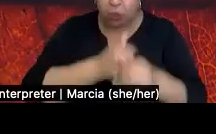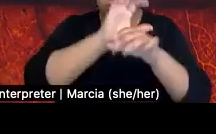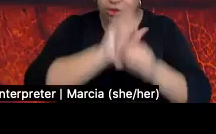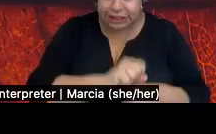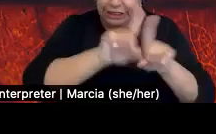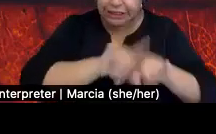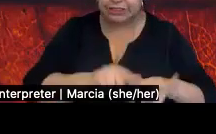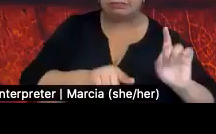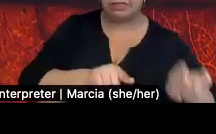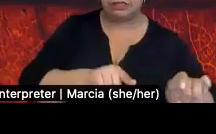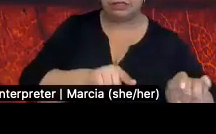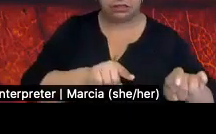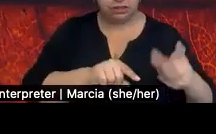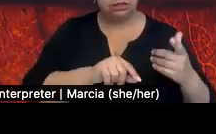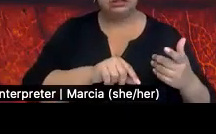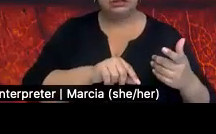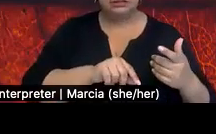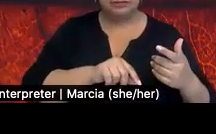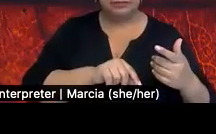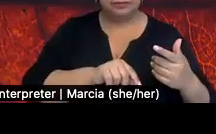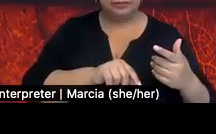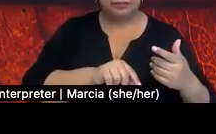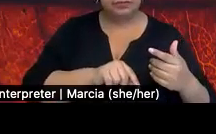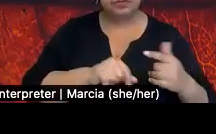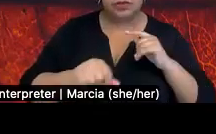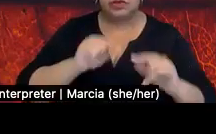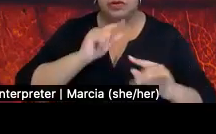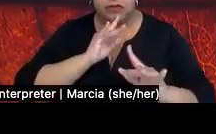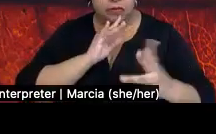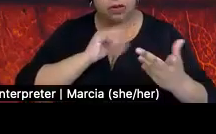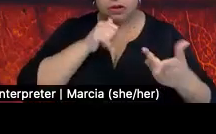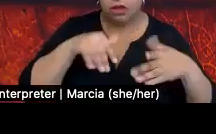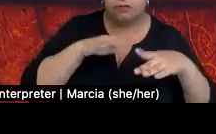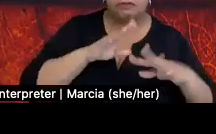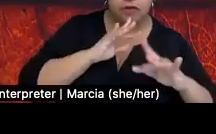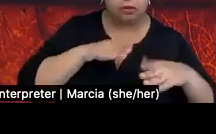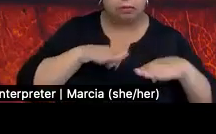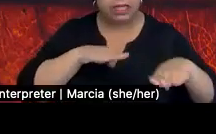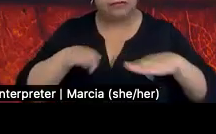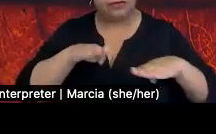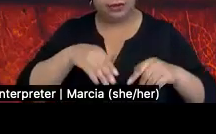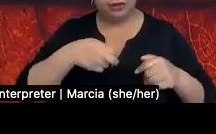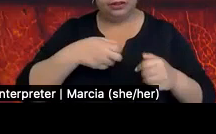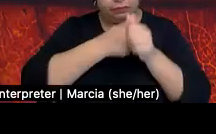ritualistic verbal and nonverbal behaviour.